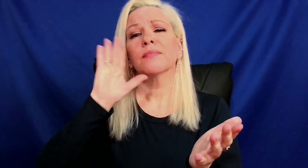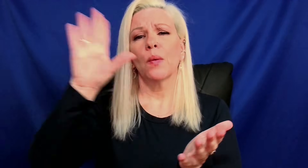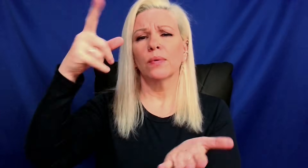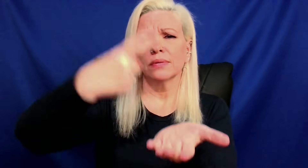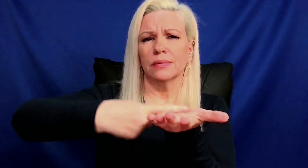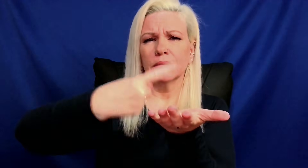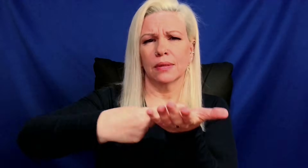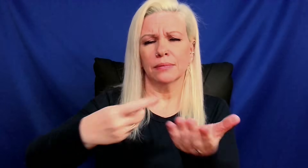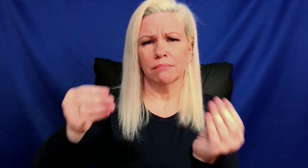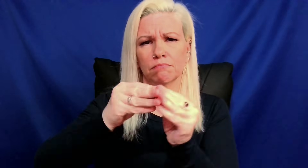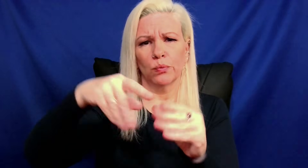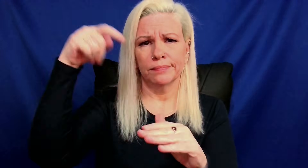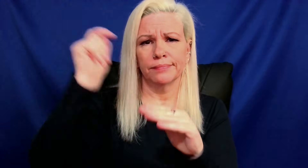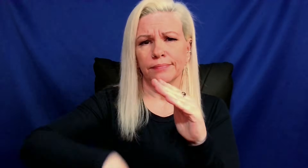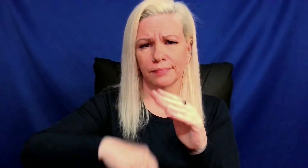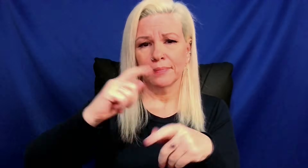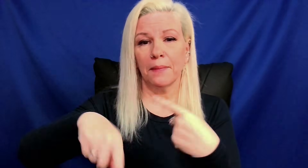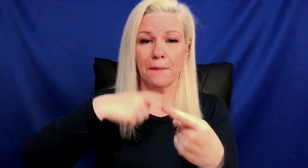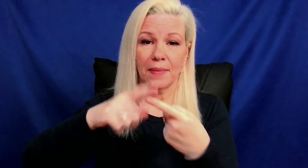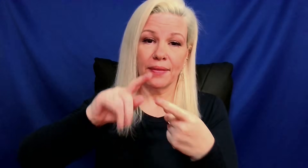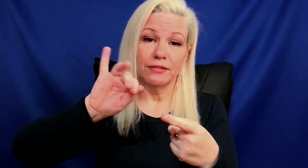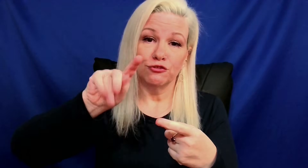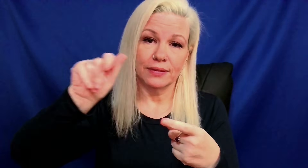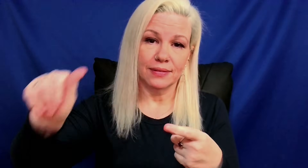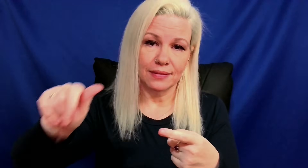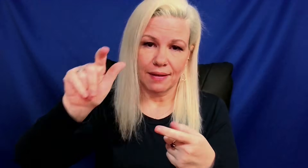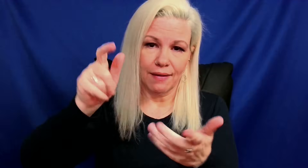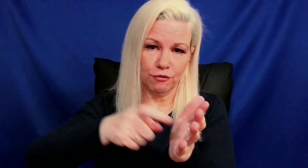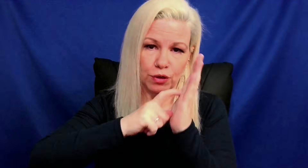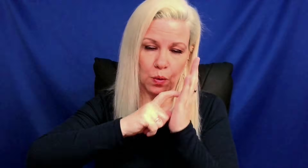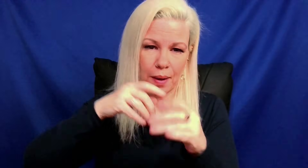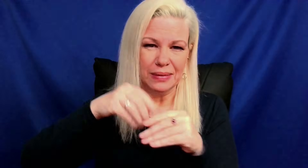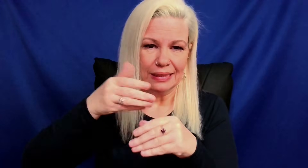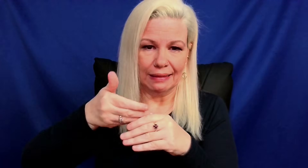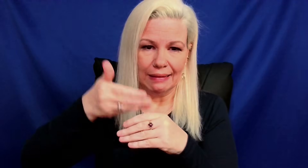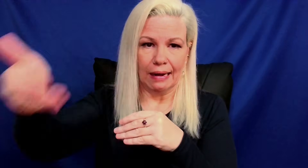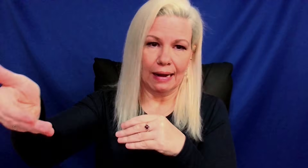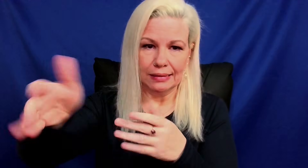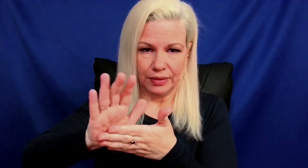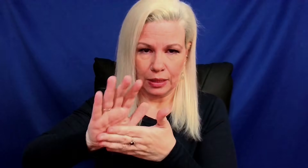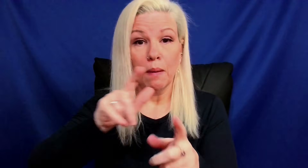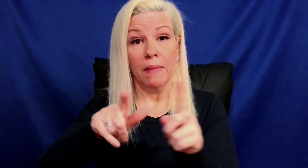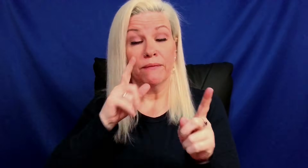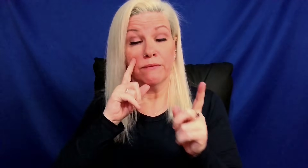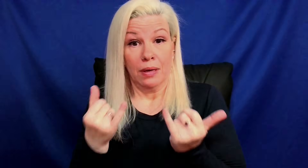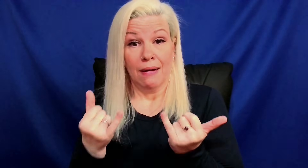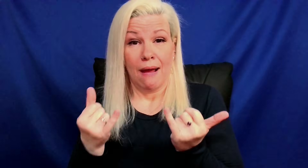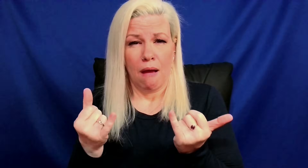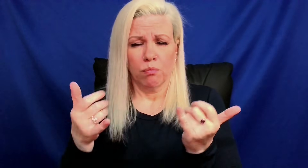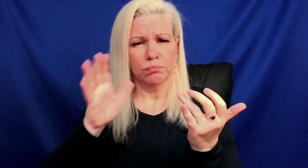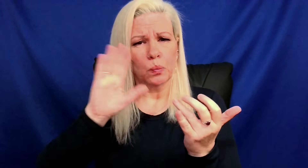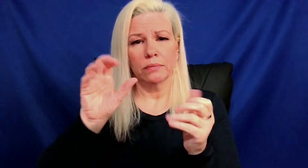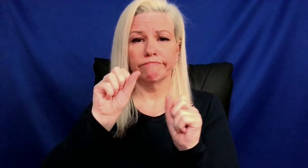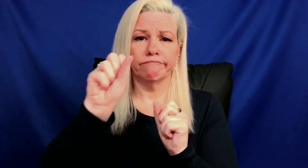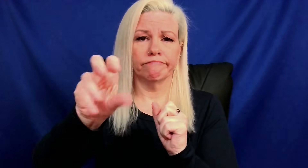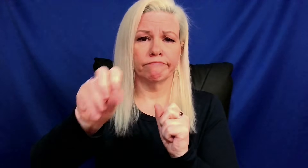I'll discuss more in depth about the JTA requirements in the next video, but for now, here's a short explanation.